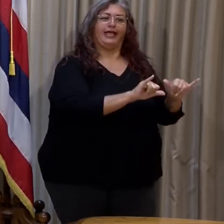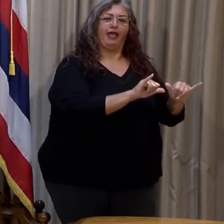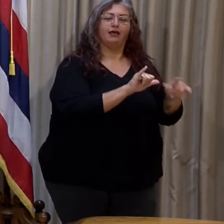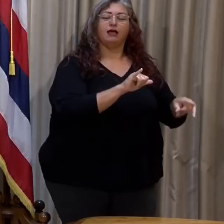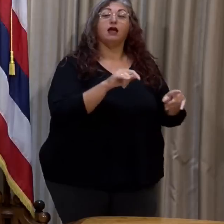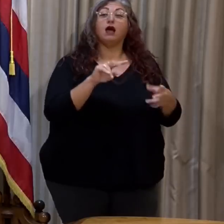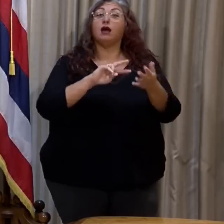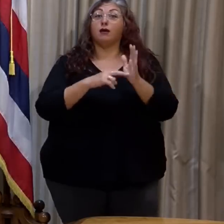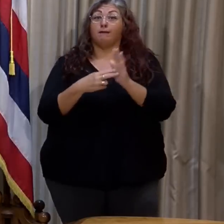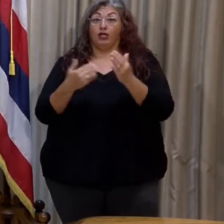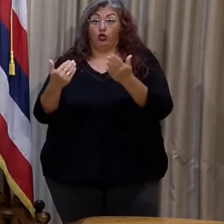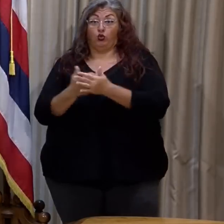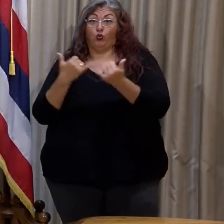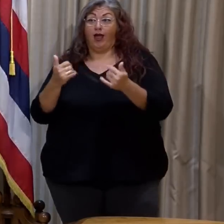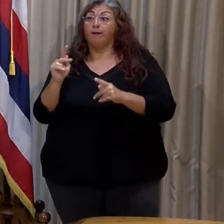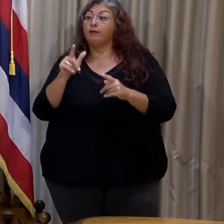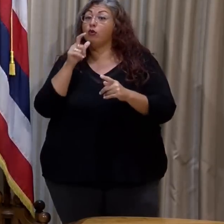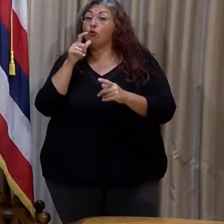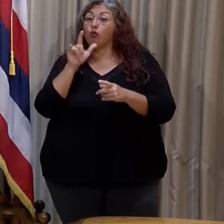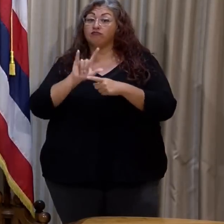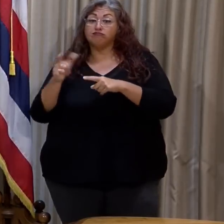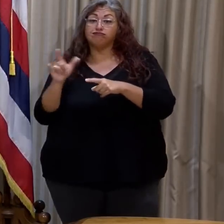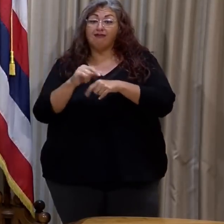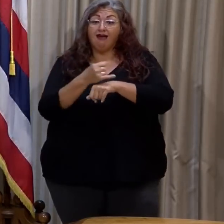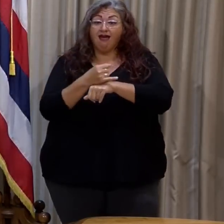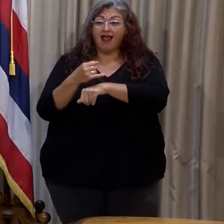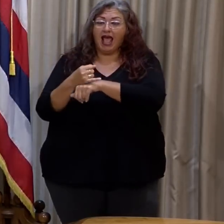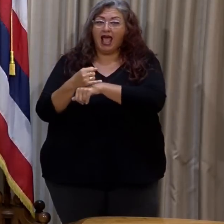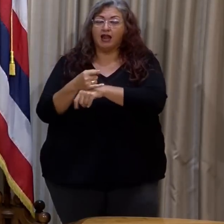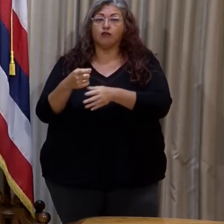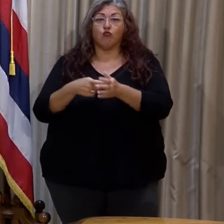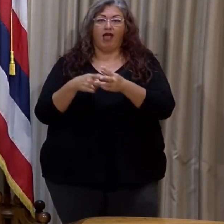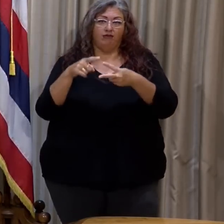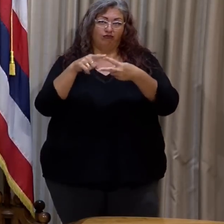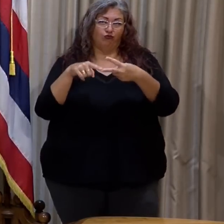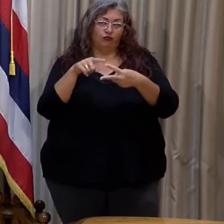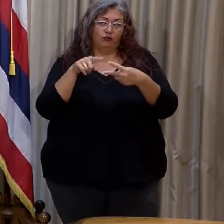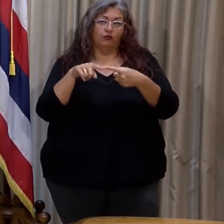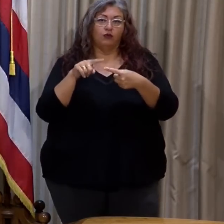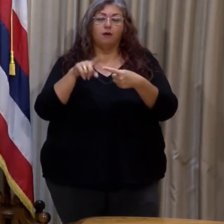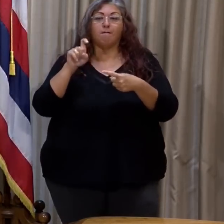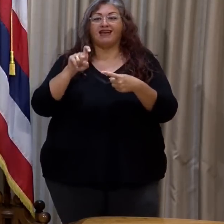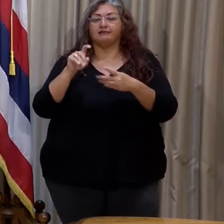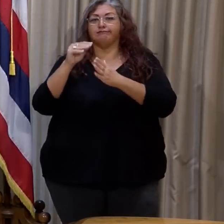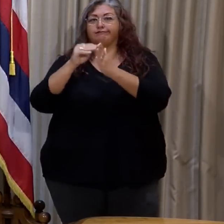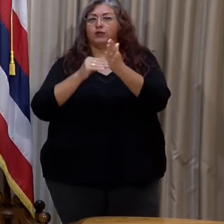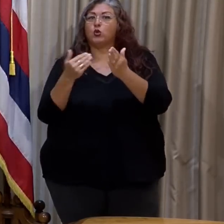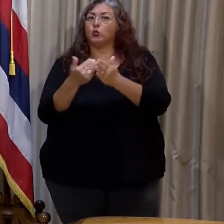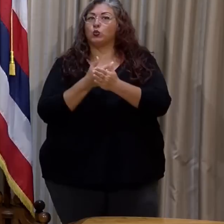TRAVEL QUARANTINE. WHAT IT IS GOING TO REQUIRE, IS THAT ALL PASSENGERS WHO ARE TRAVELING INTERISLAND DUE TO